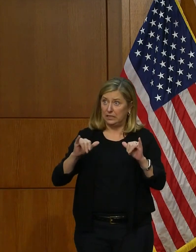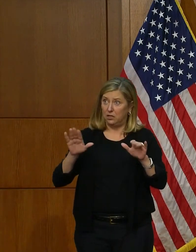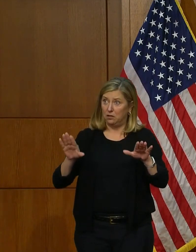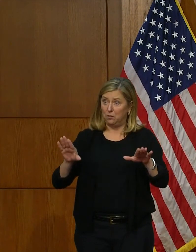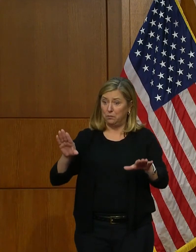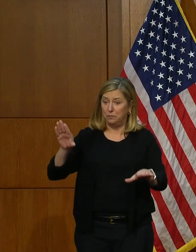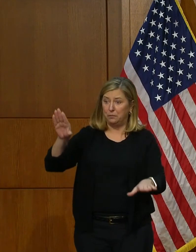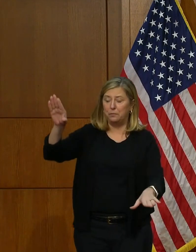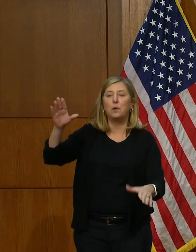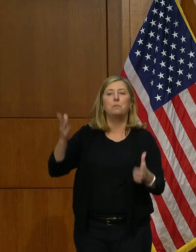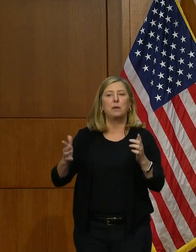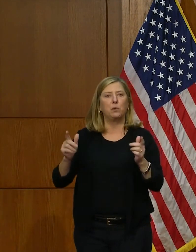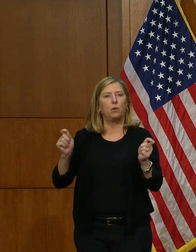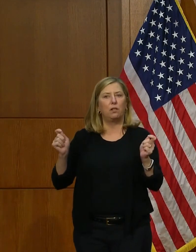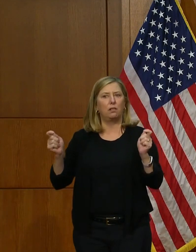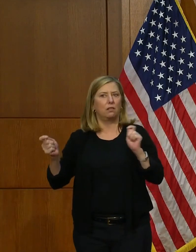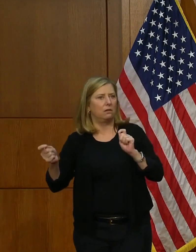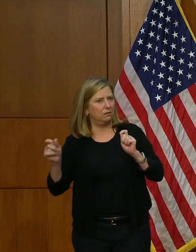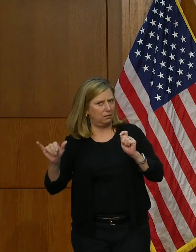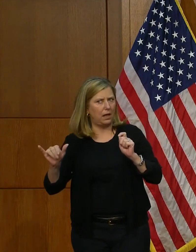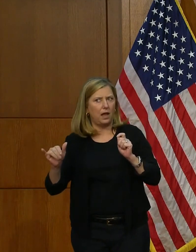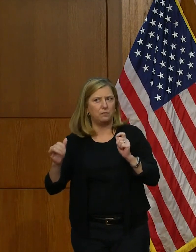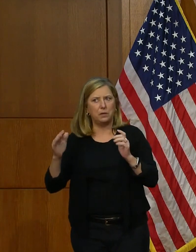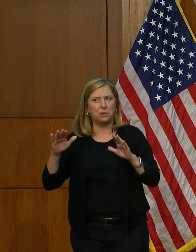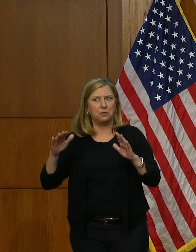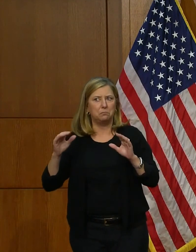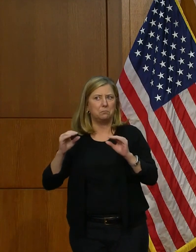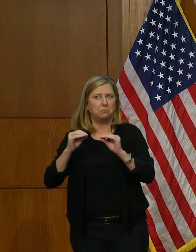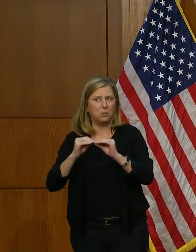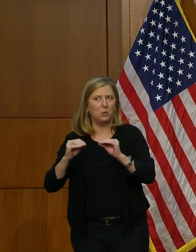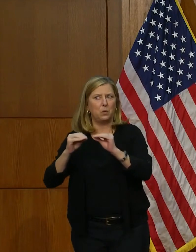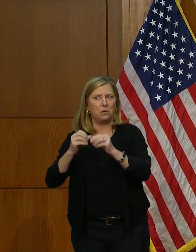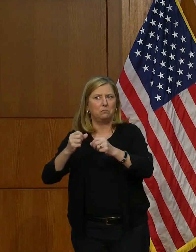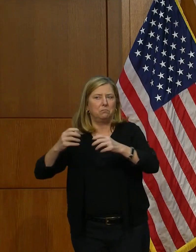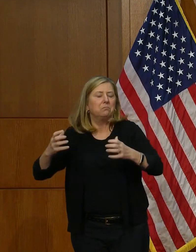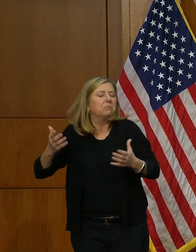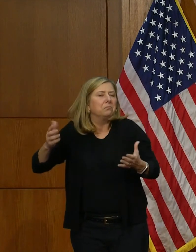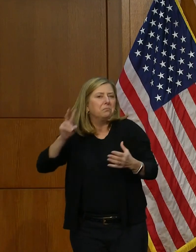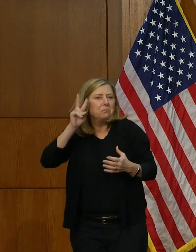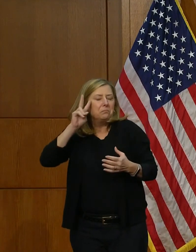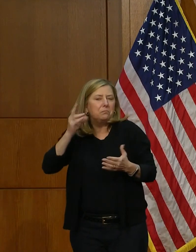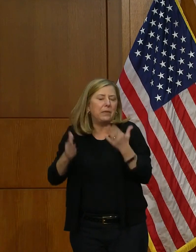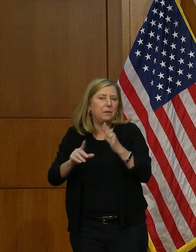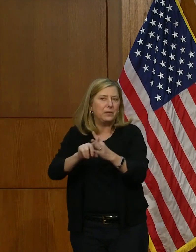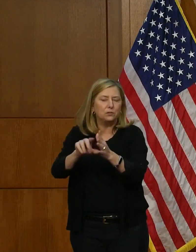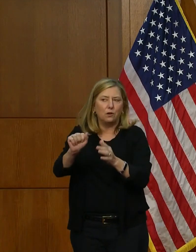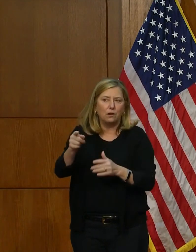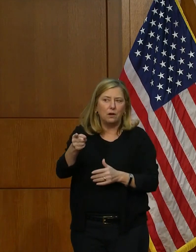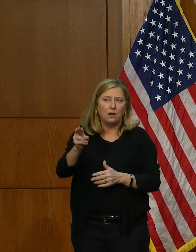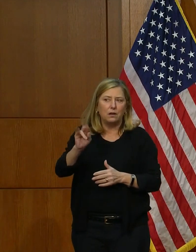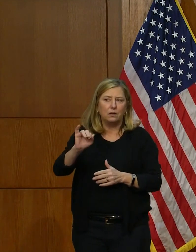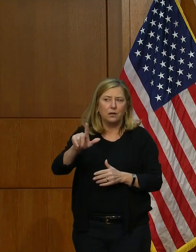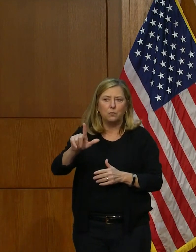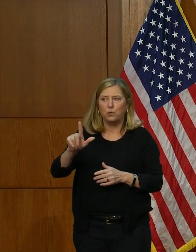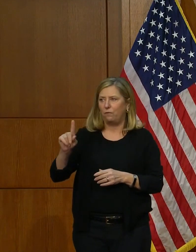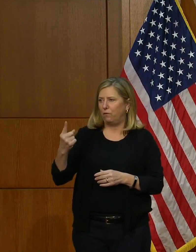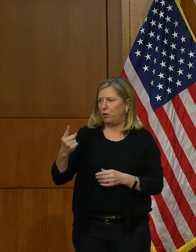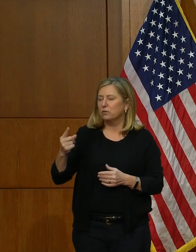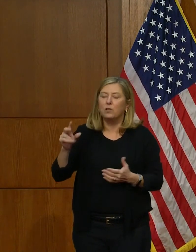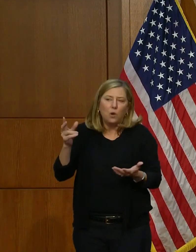THESE NUMBERS CONTINUED, THE TRENDS CONTINUE TO BE FAVORABLE, WILL MAKE FURTHER MODIFICATIONS